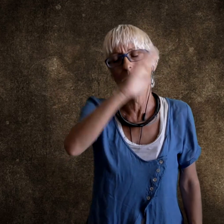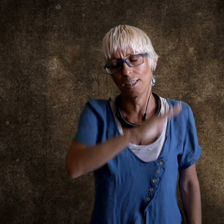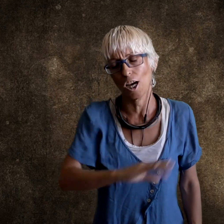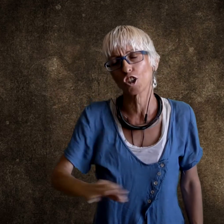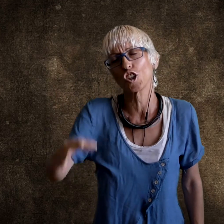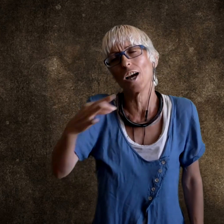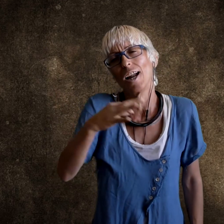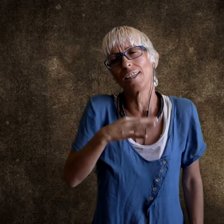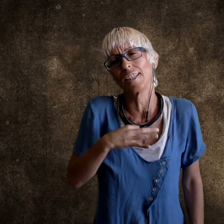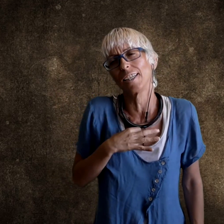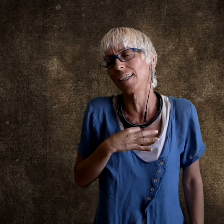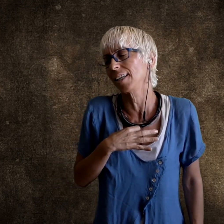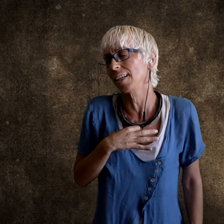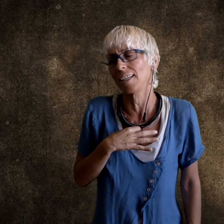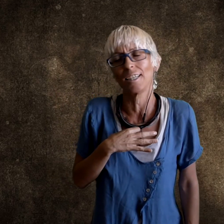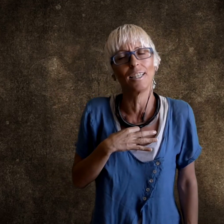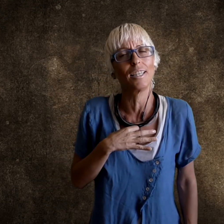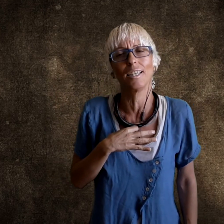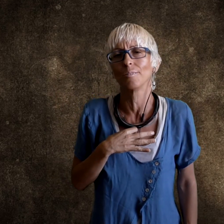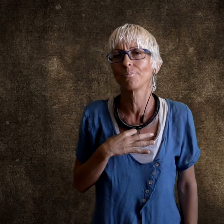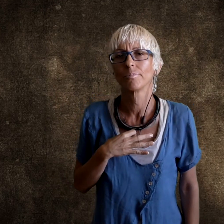still mine